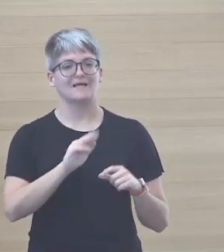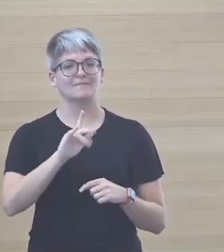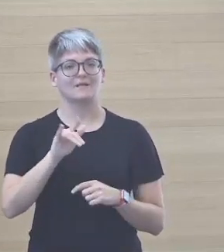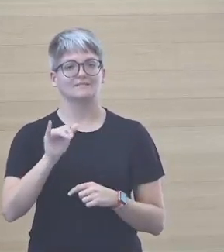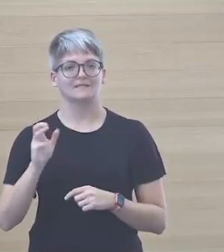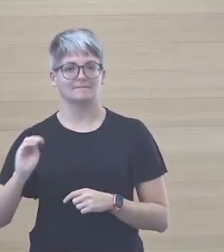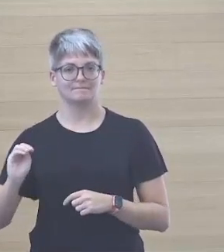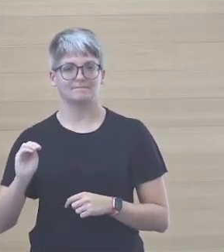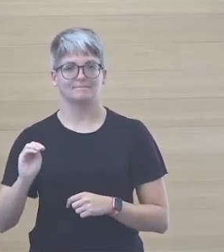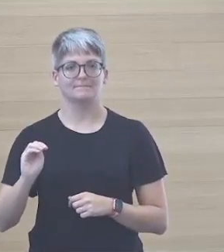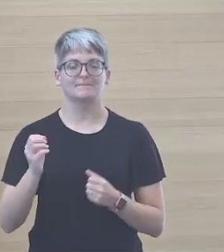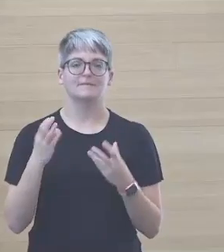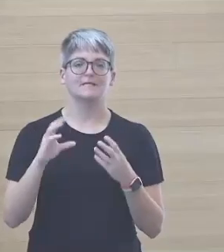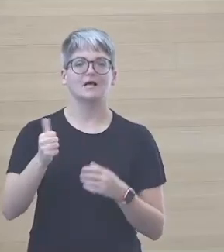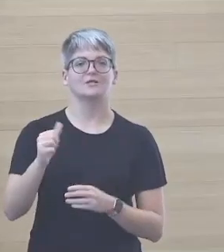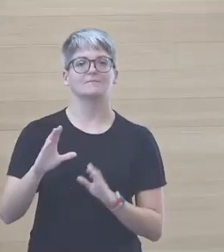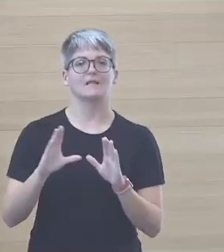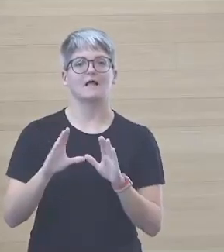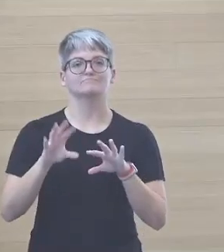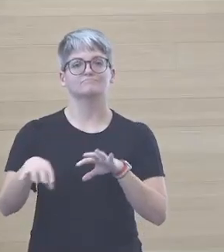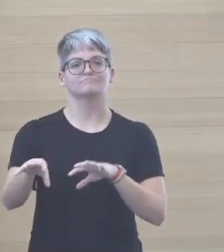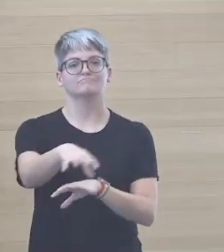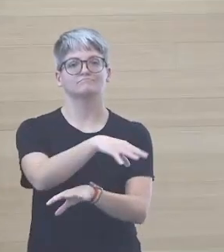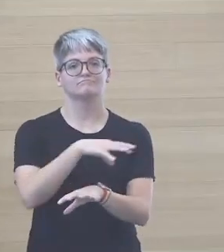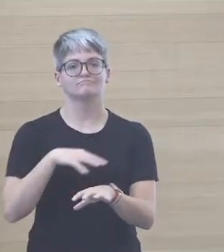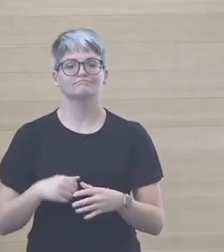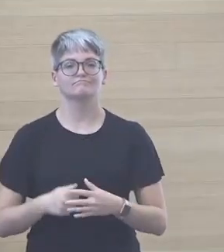a bunch of other block letters in the background.